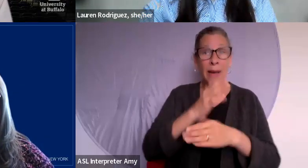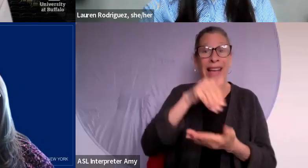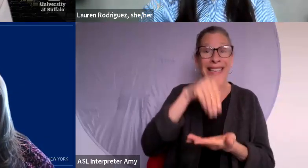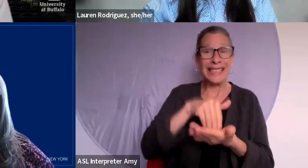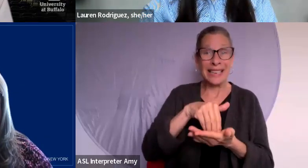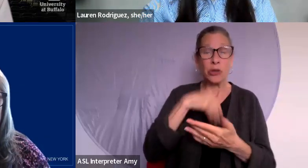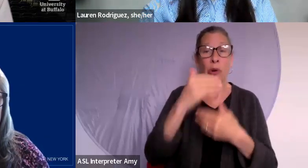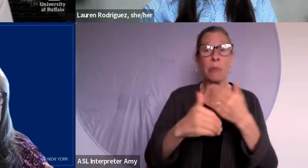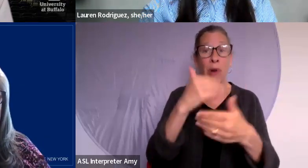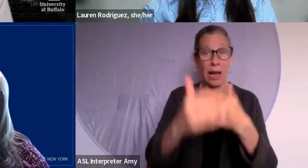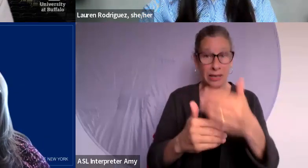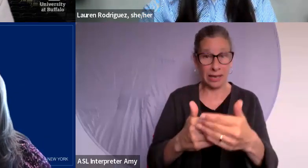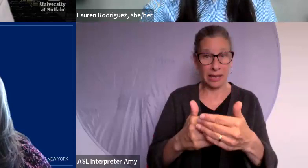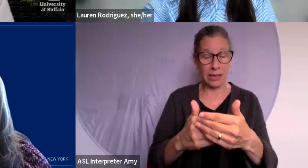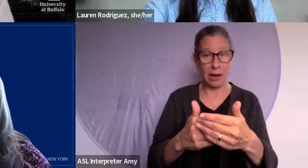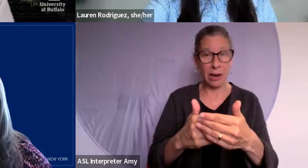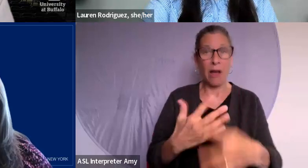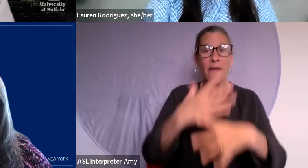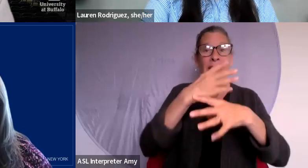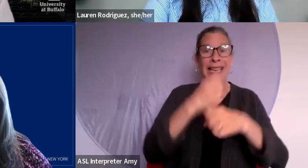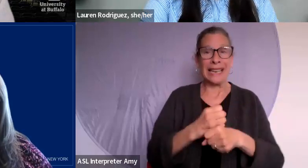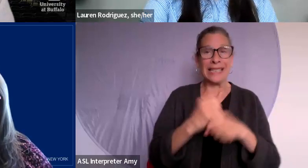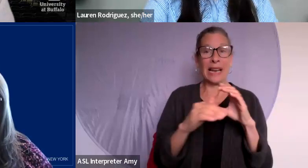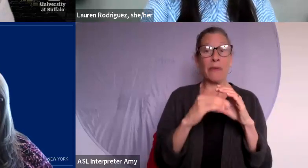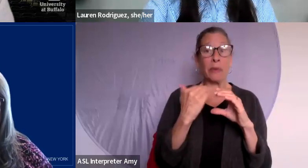for the intake of those requests, because we're doing